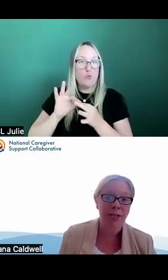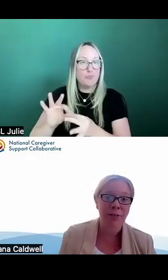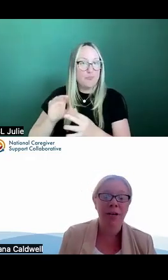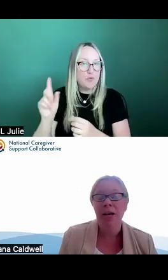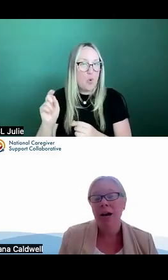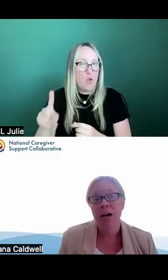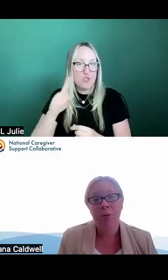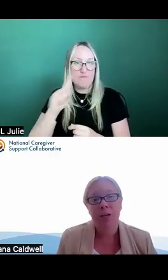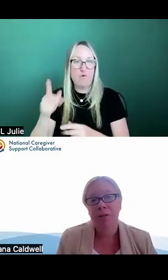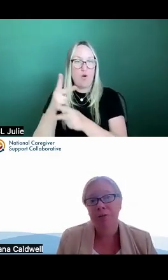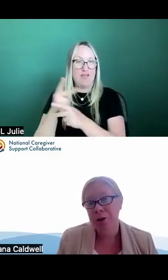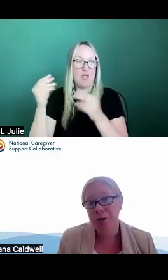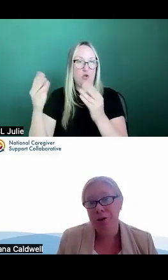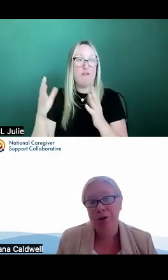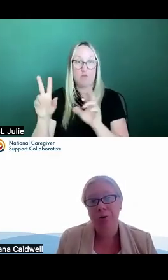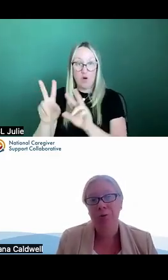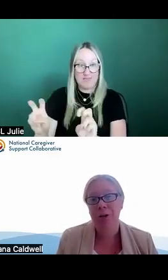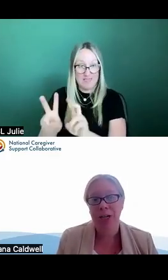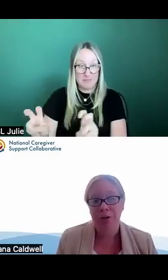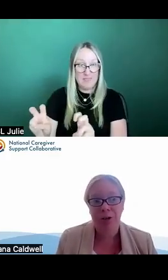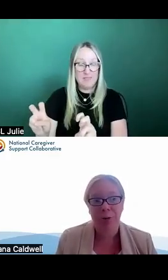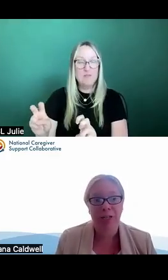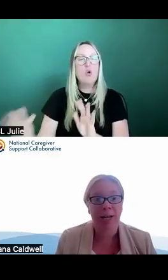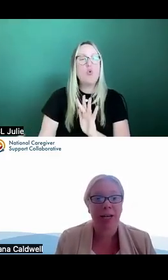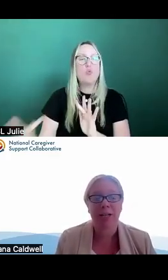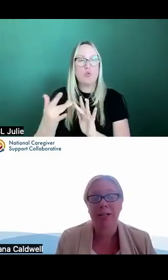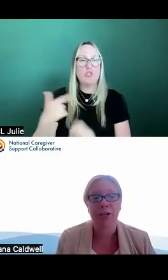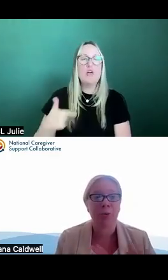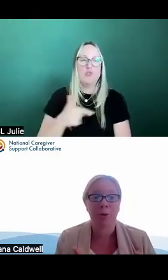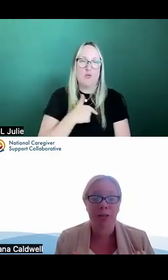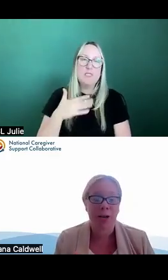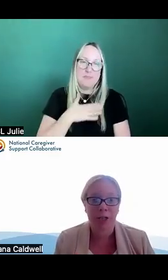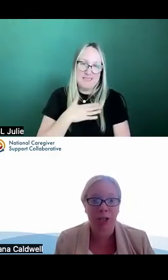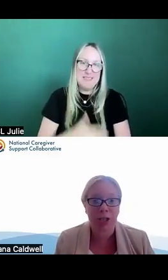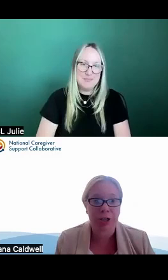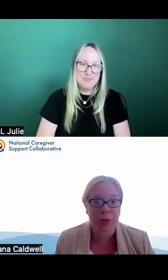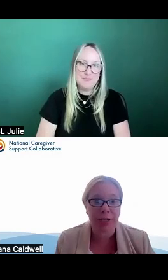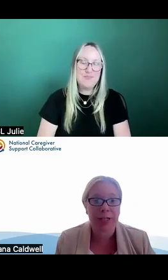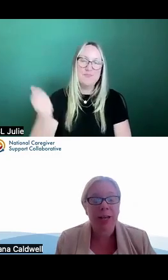assessment, I would invite you to reach out to us and you know pose that question to us.